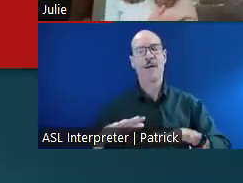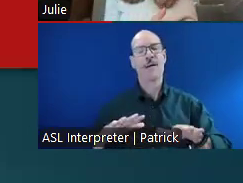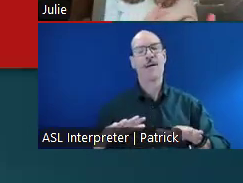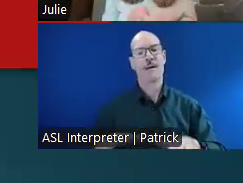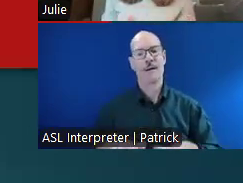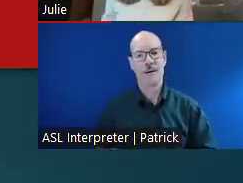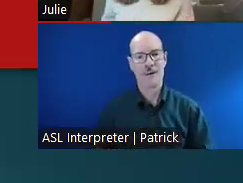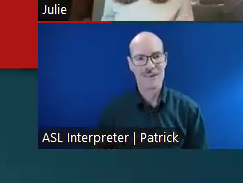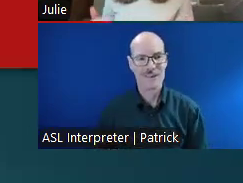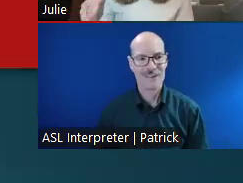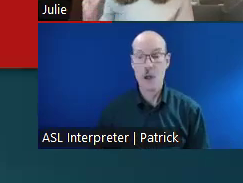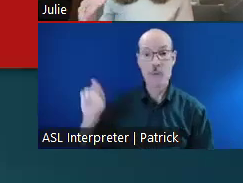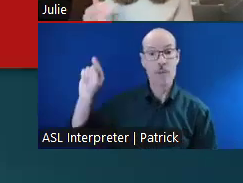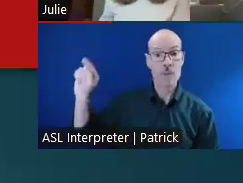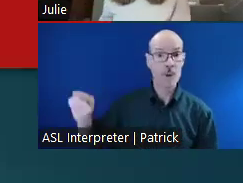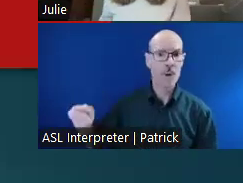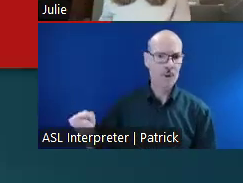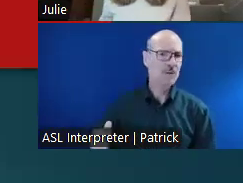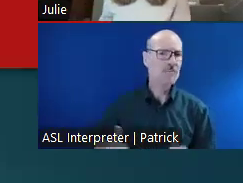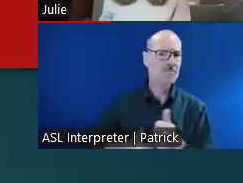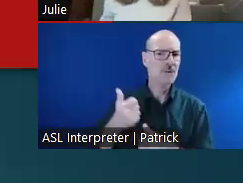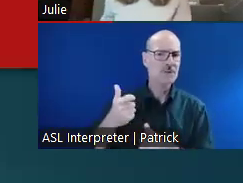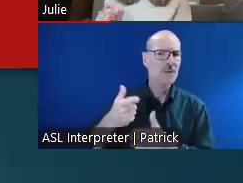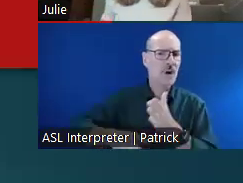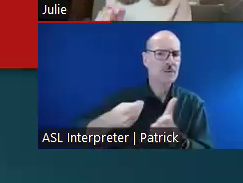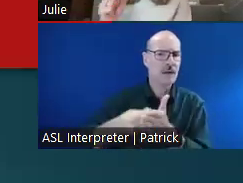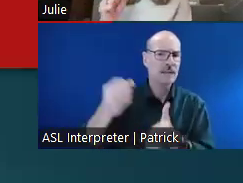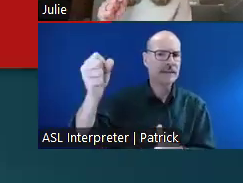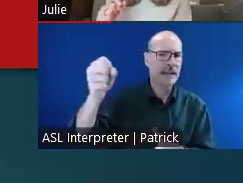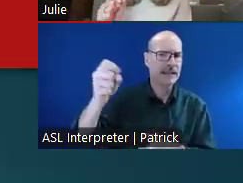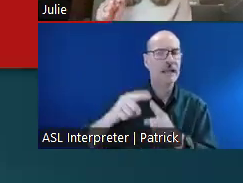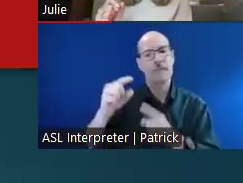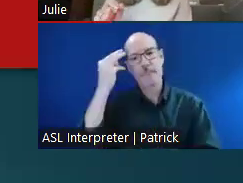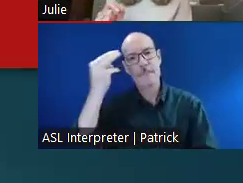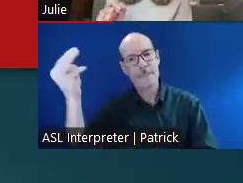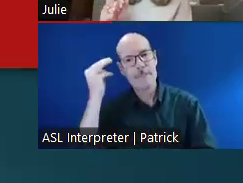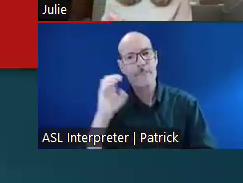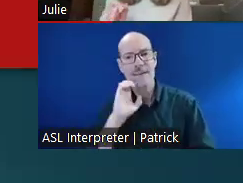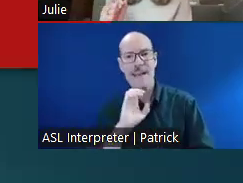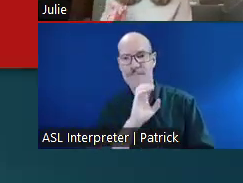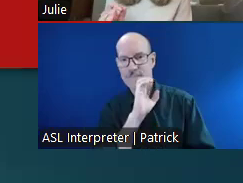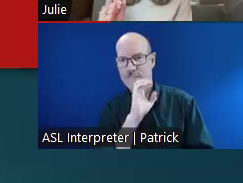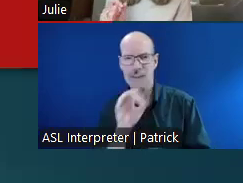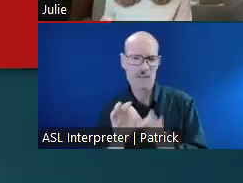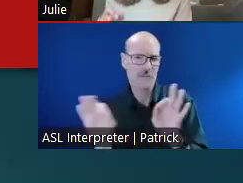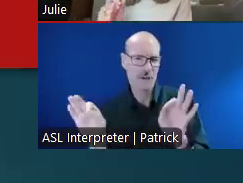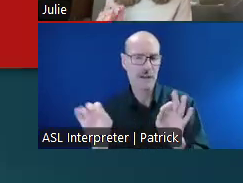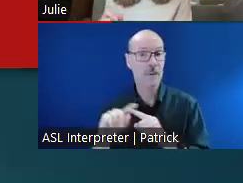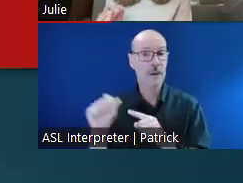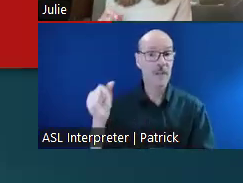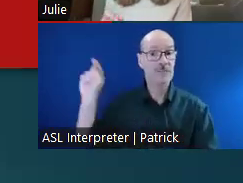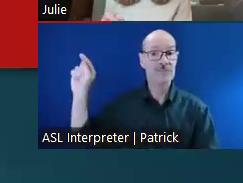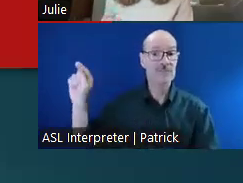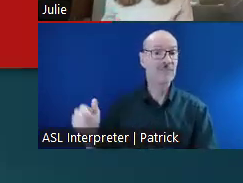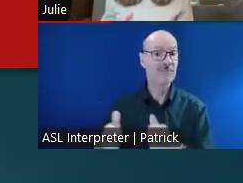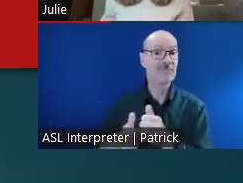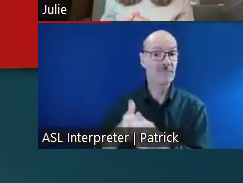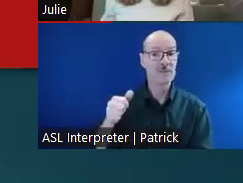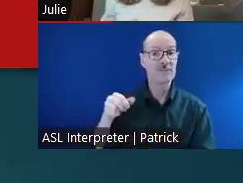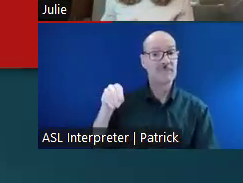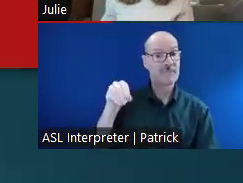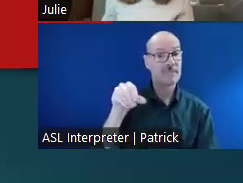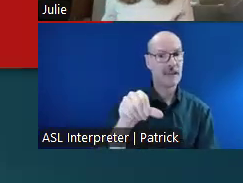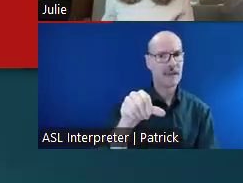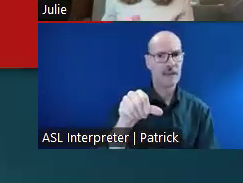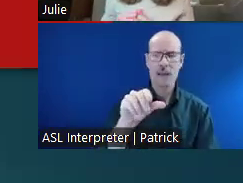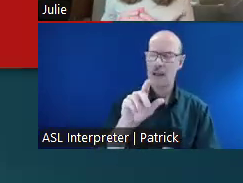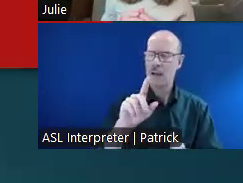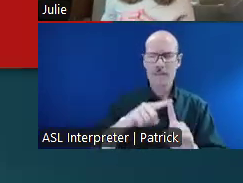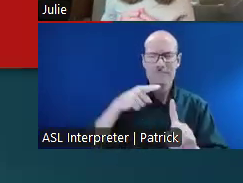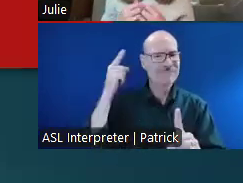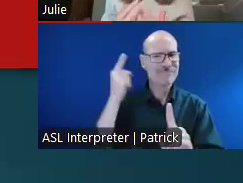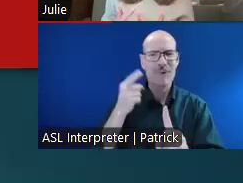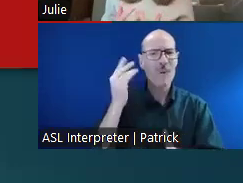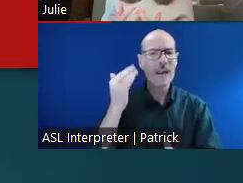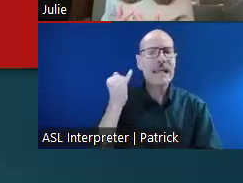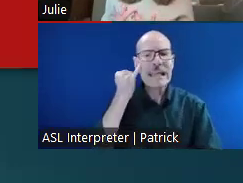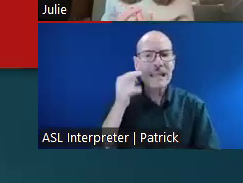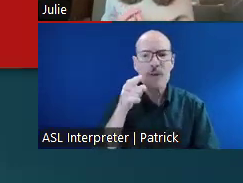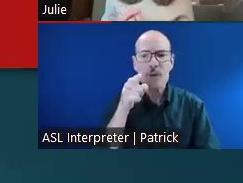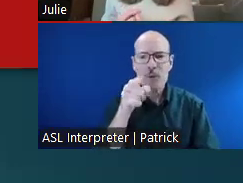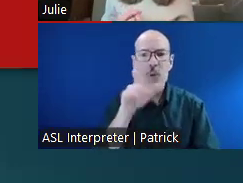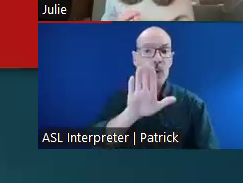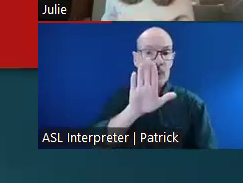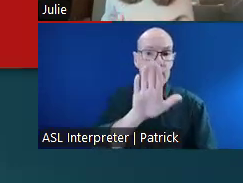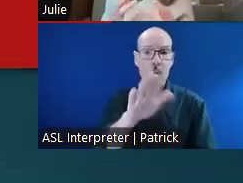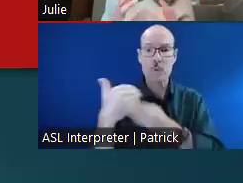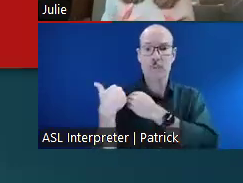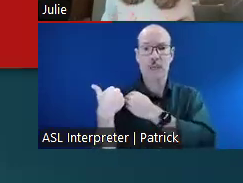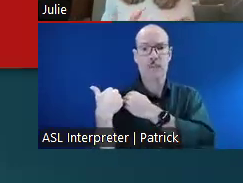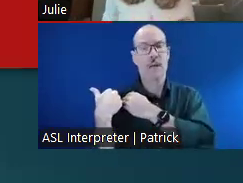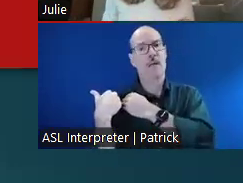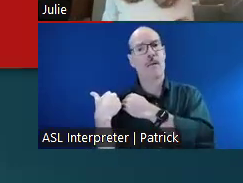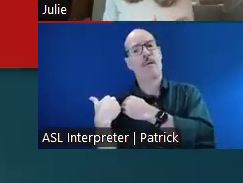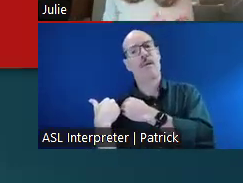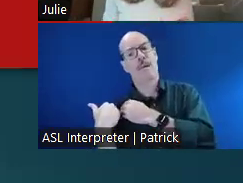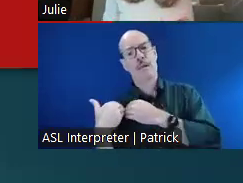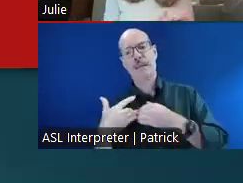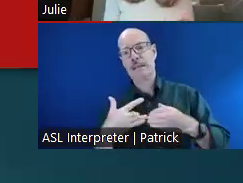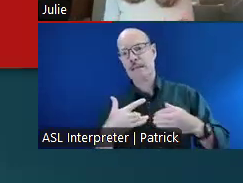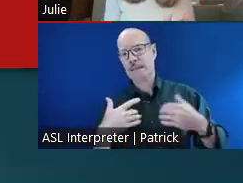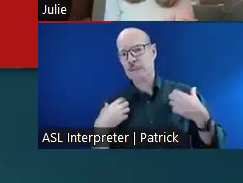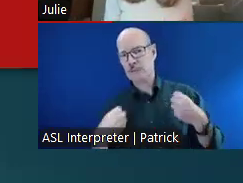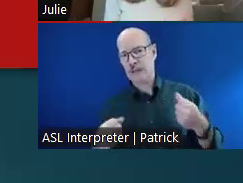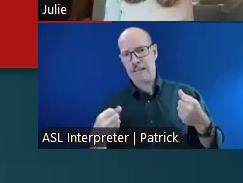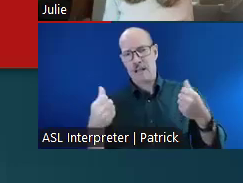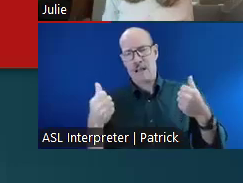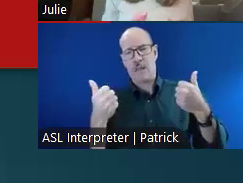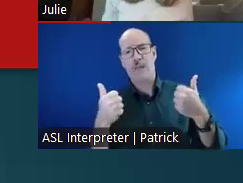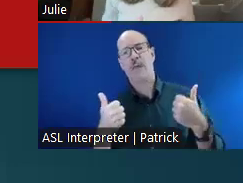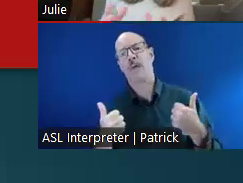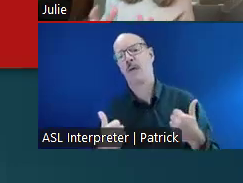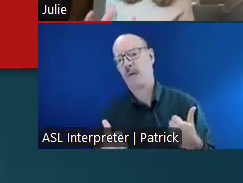Most of them memory cafés are free though, but most of these do cost money, but the key point is, if your health is really suffering because you are so worn out and really experiencing a lot of stress, it is critical to give yourself a break.